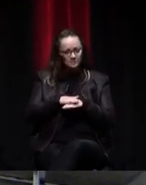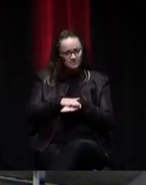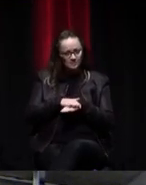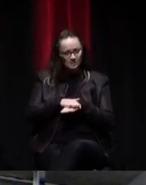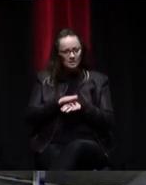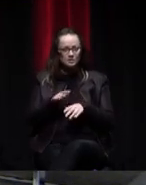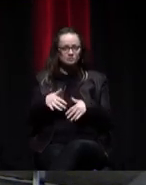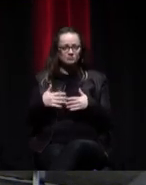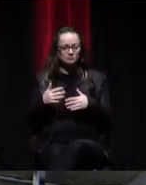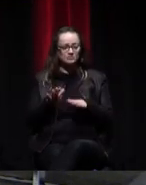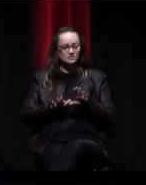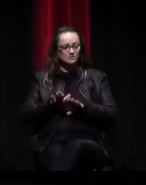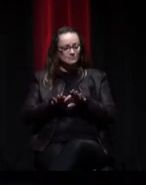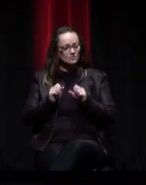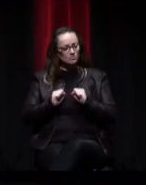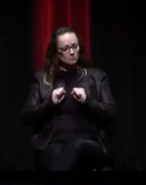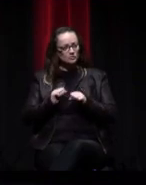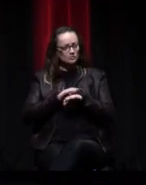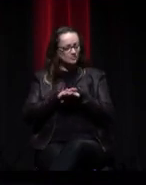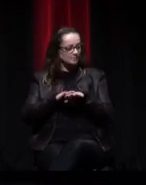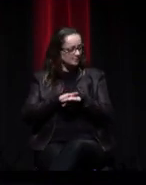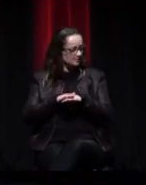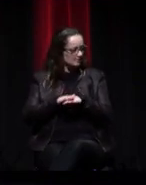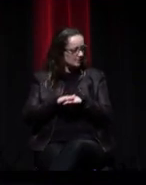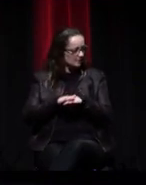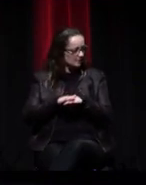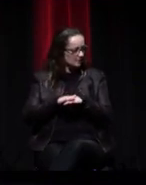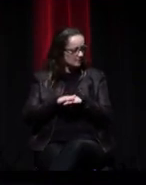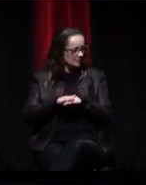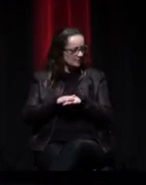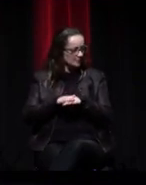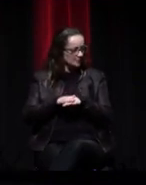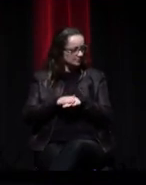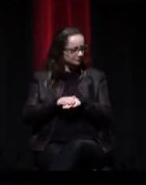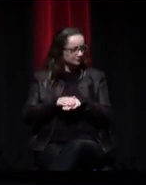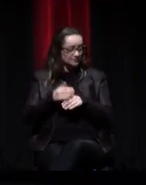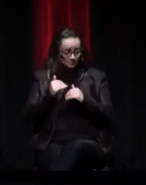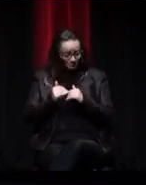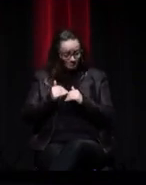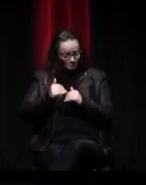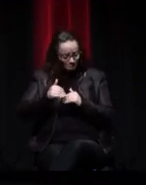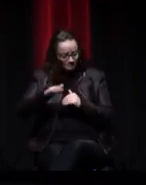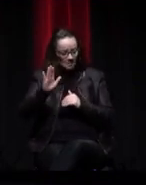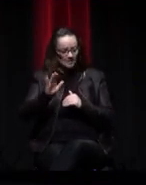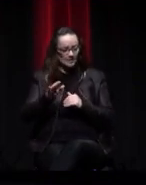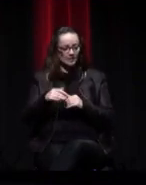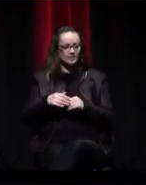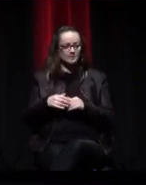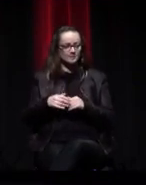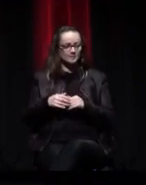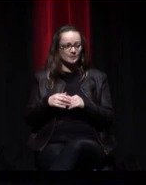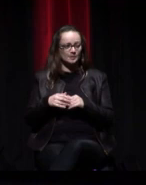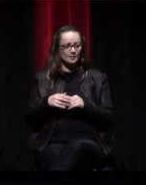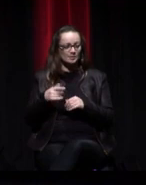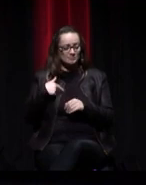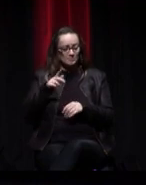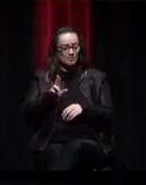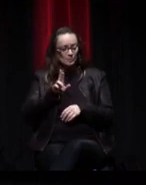perhaps with a superior performance, with a more useful performance.